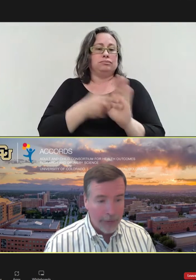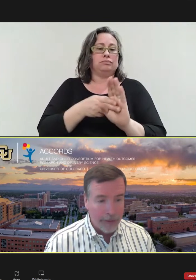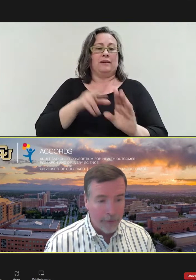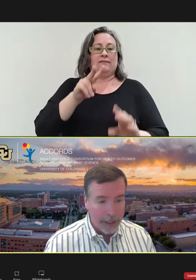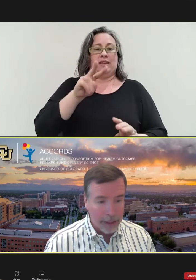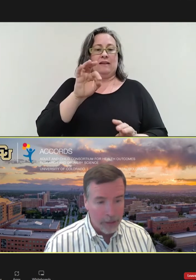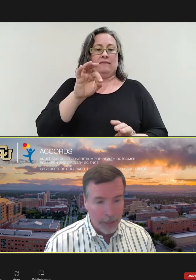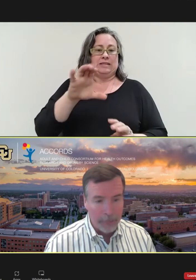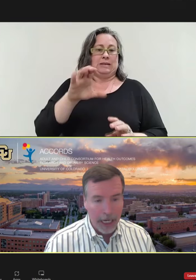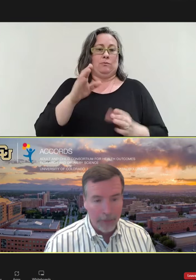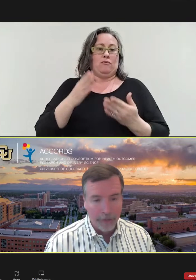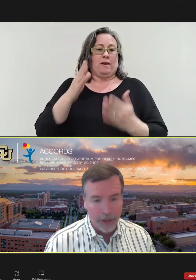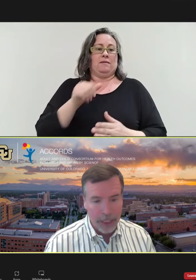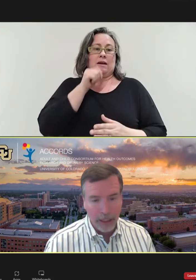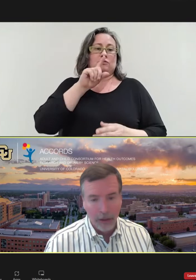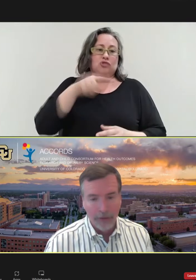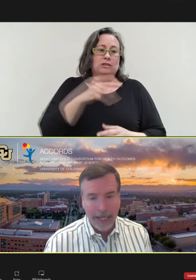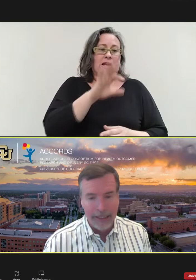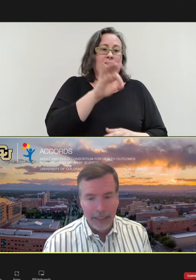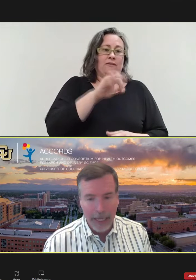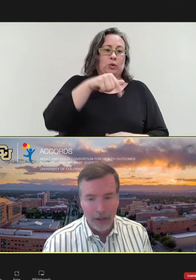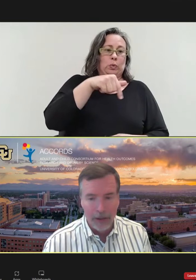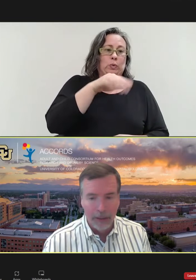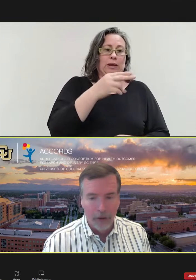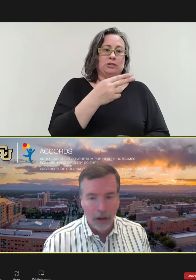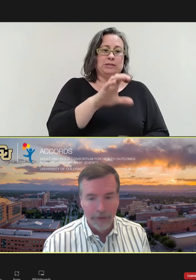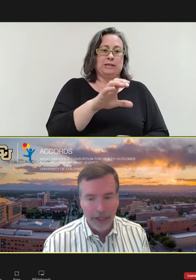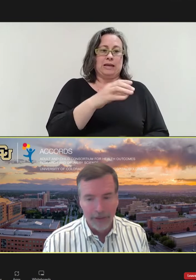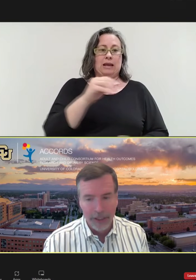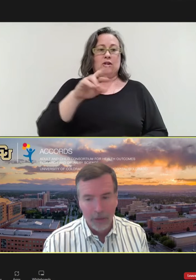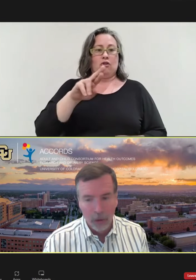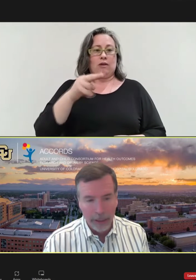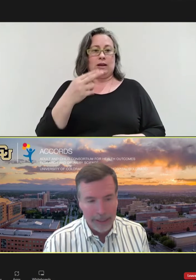then finally to permit payment for standalone vaccine counseling for all VFC enrollees,